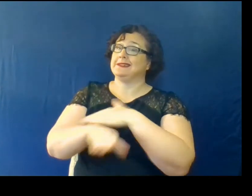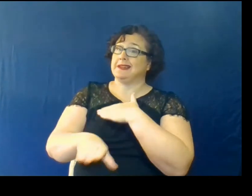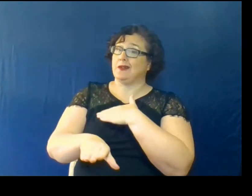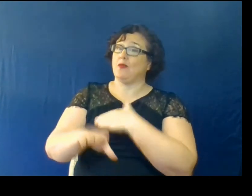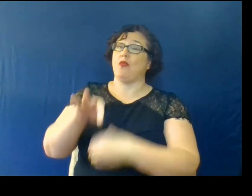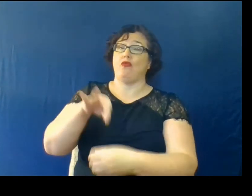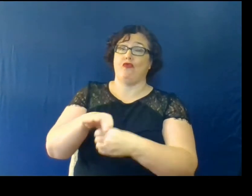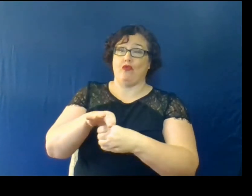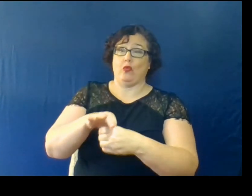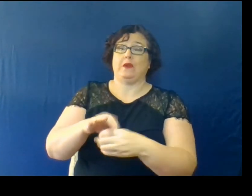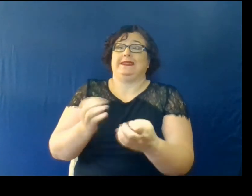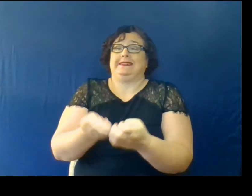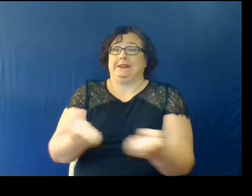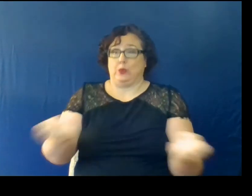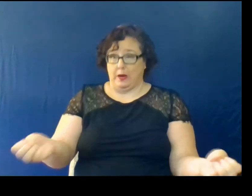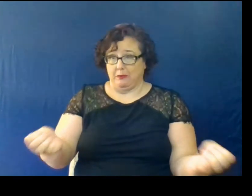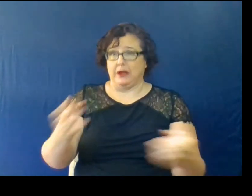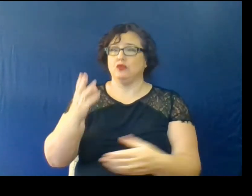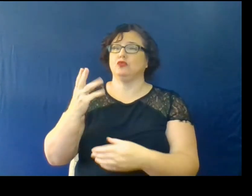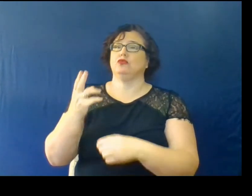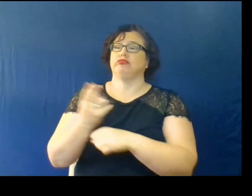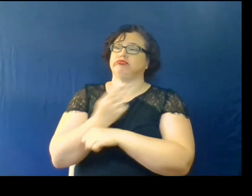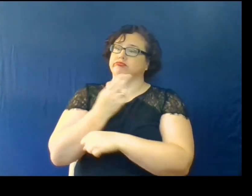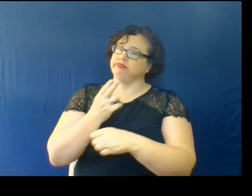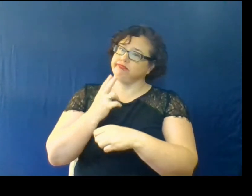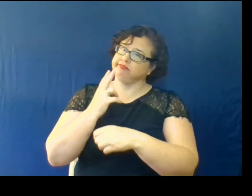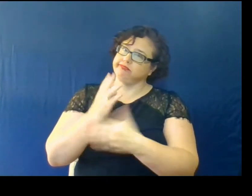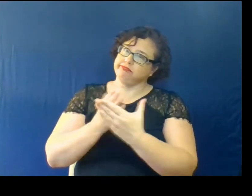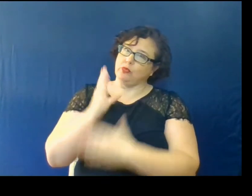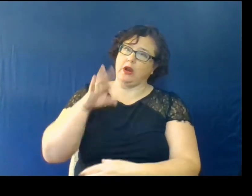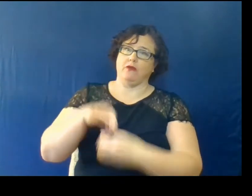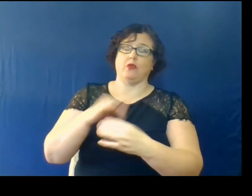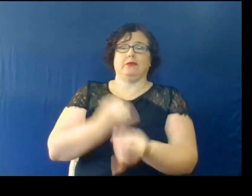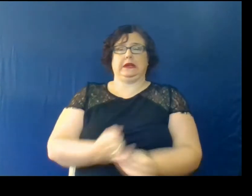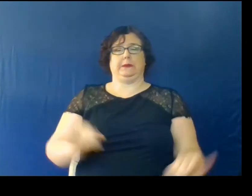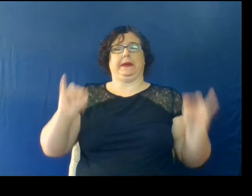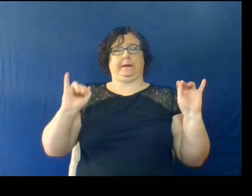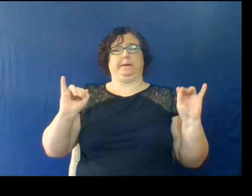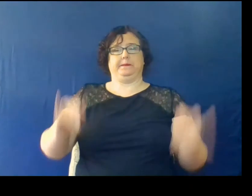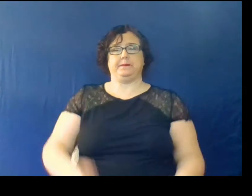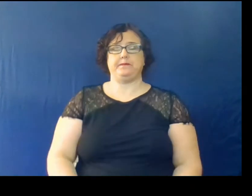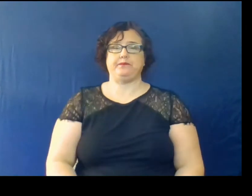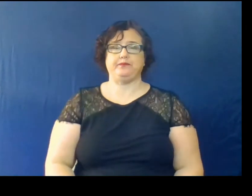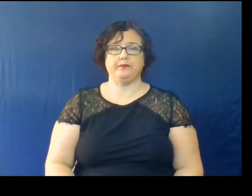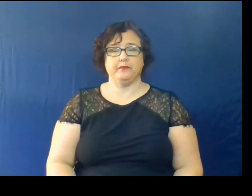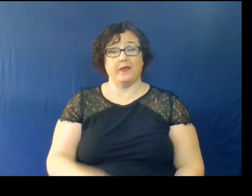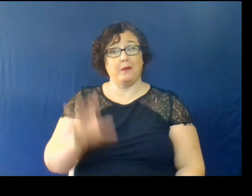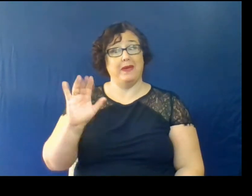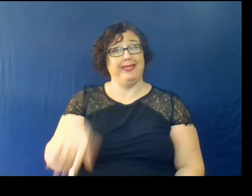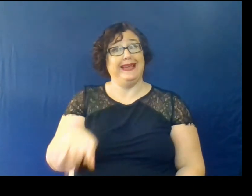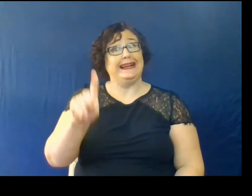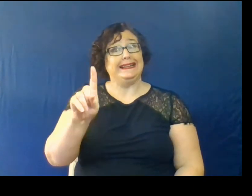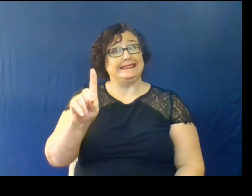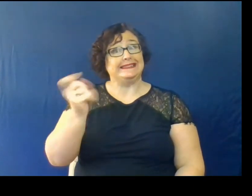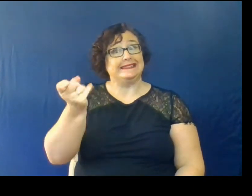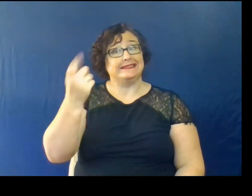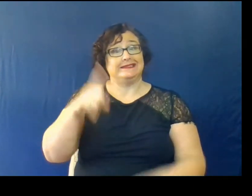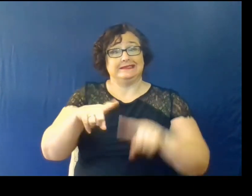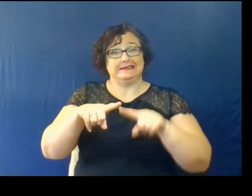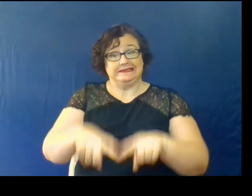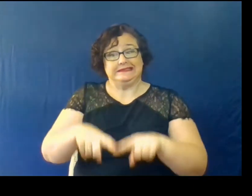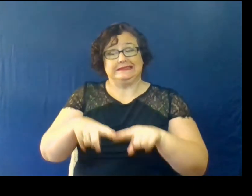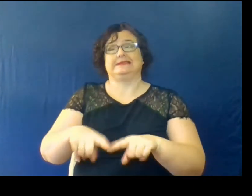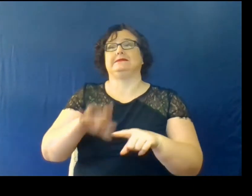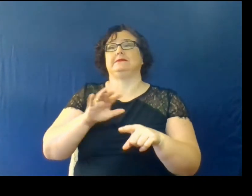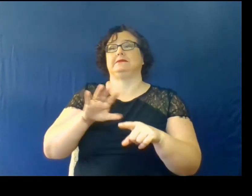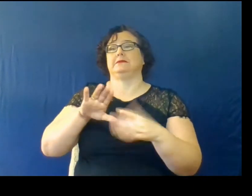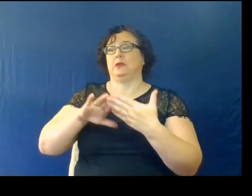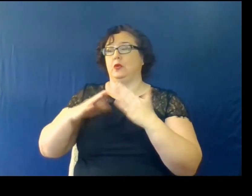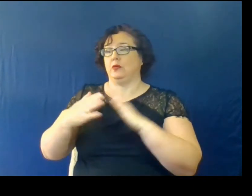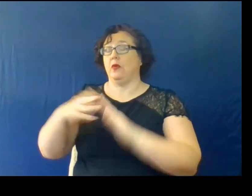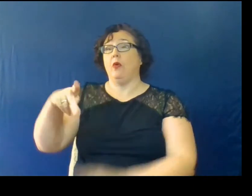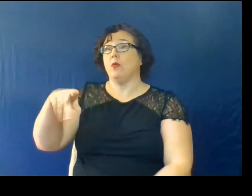cast our vote independently. But that is really dependent upon just the voting polls, whether or